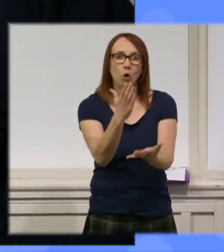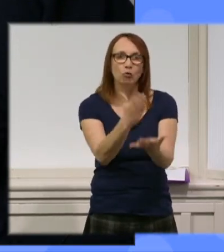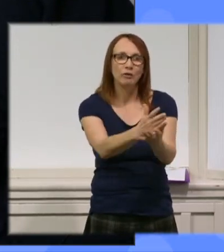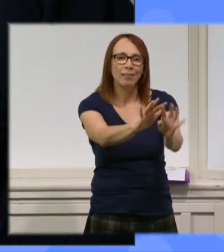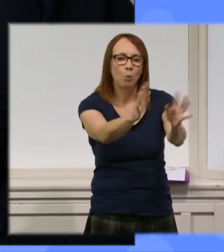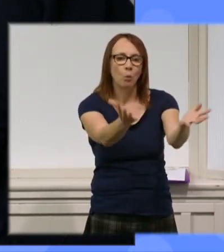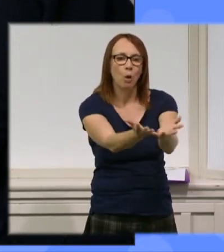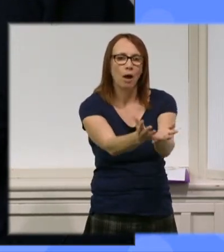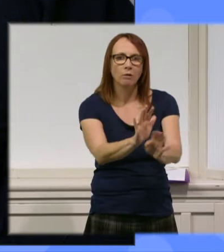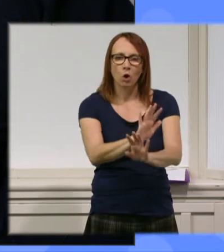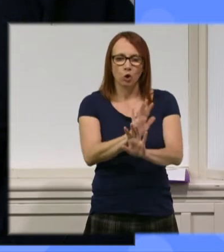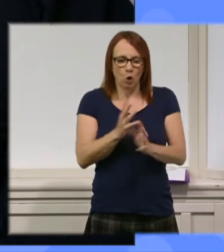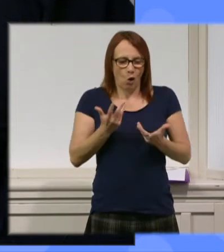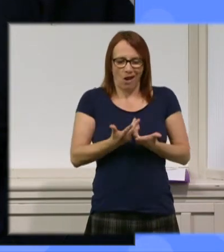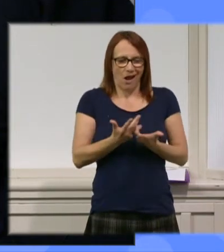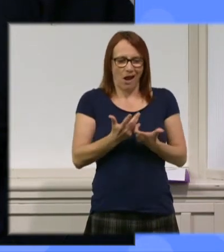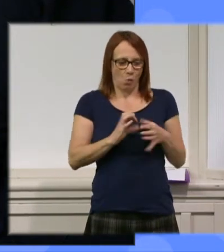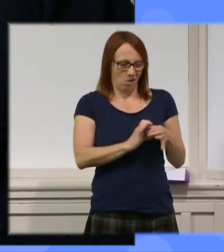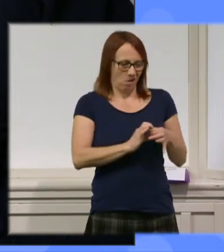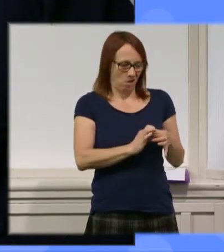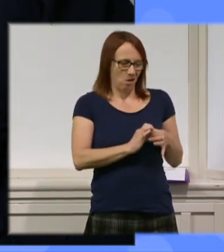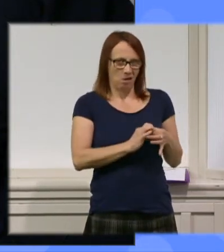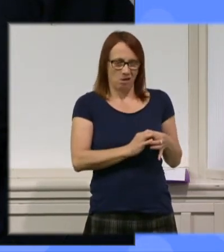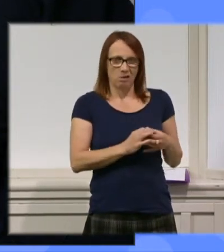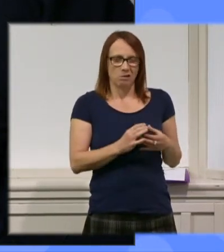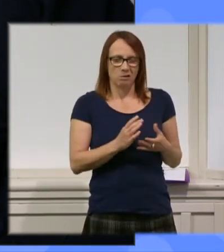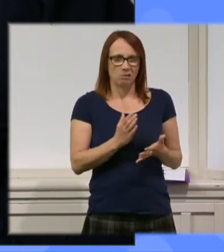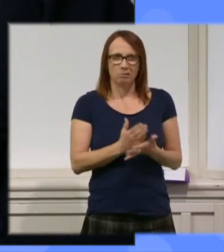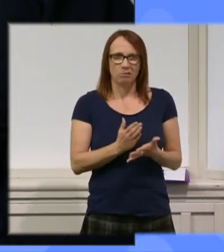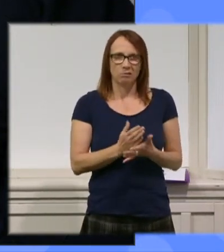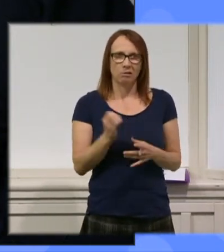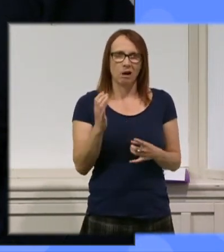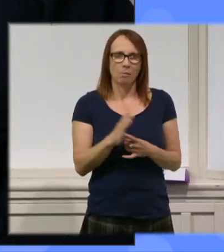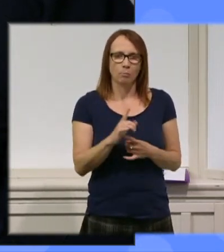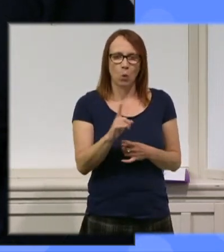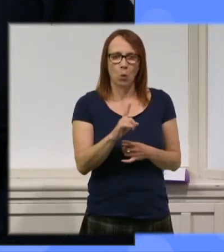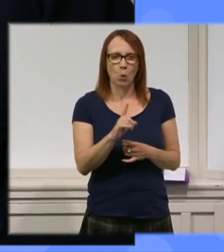engage actually what was each other is about the long-term structural and